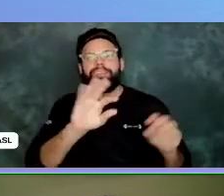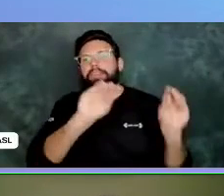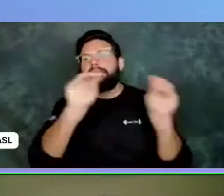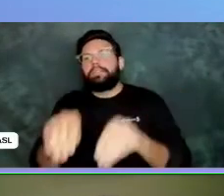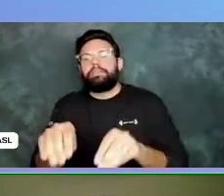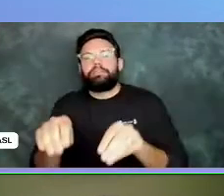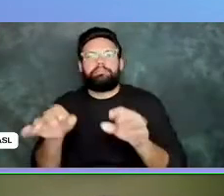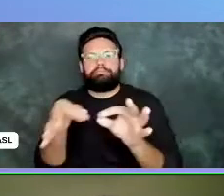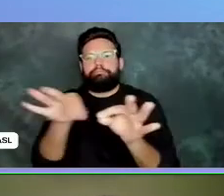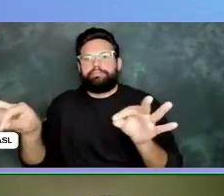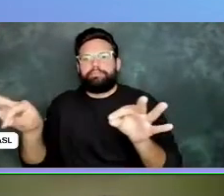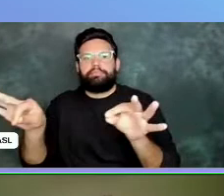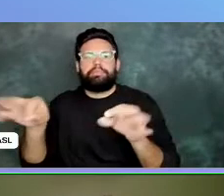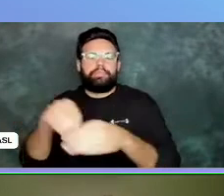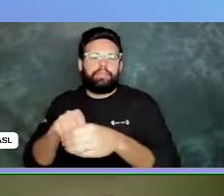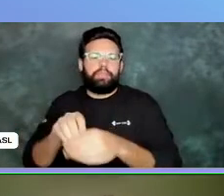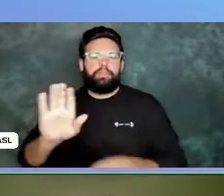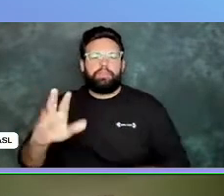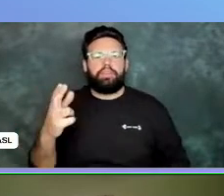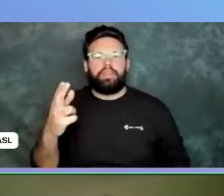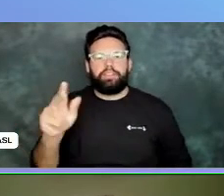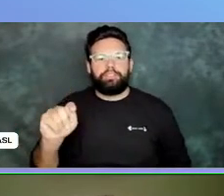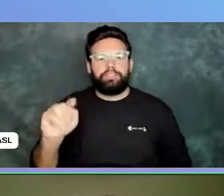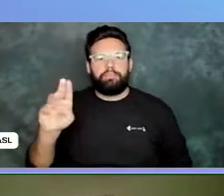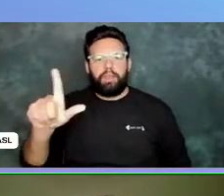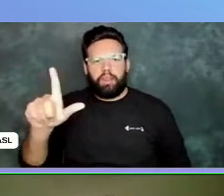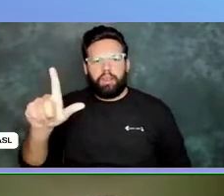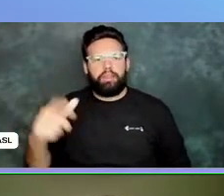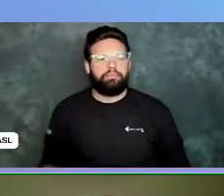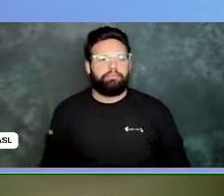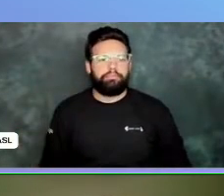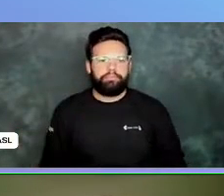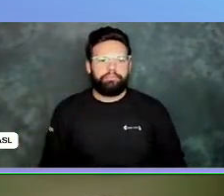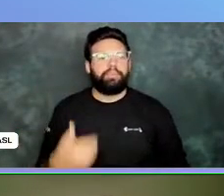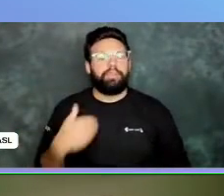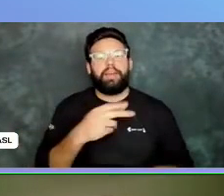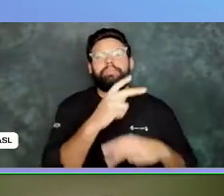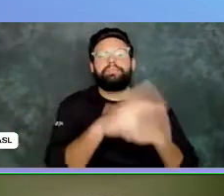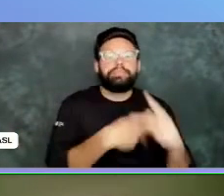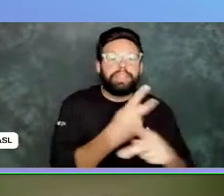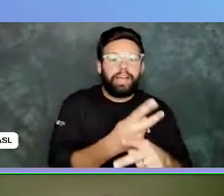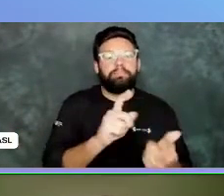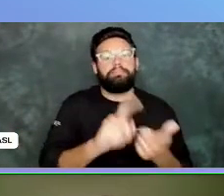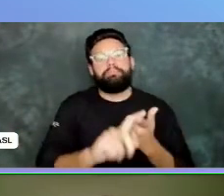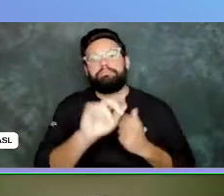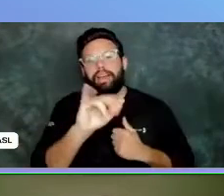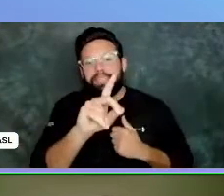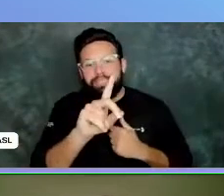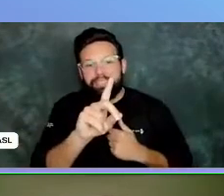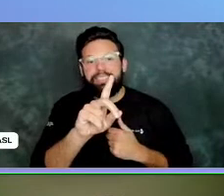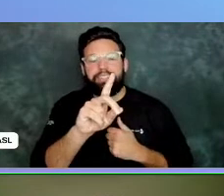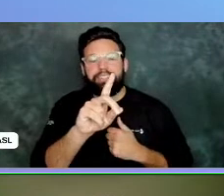and this is an example of how those might look marked up an HTML. They have an ID and they have a name,